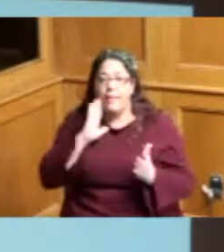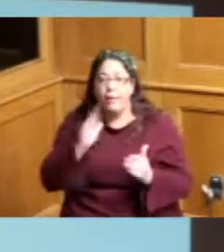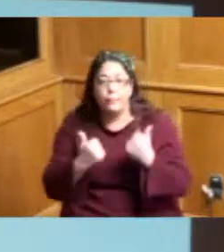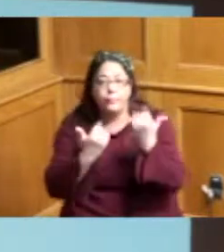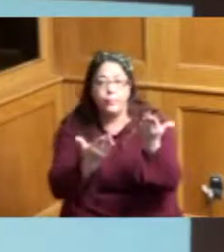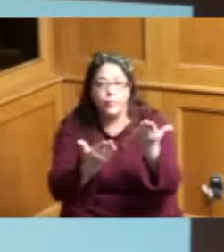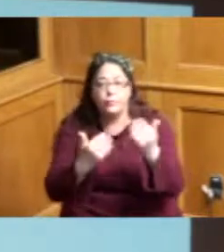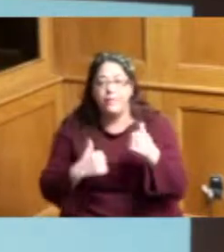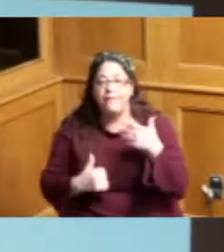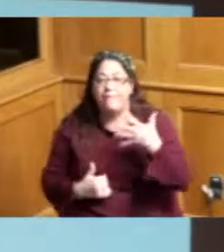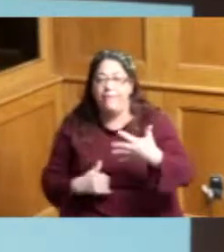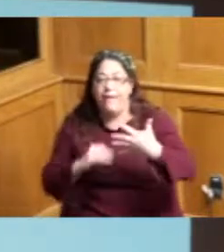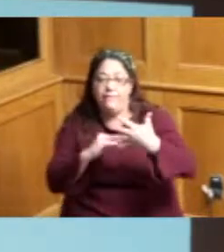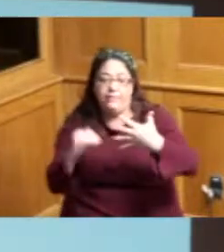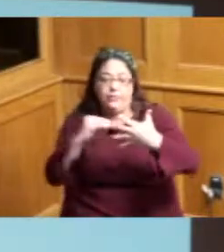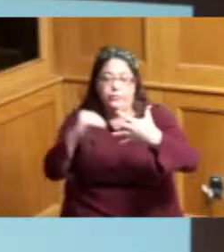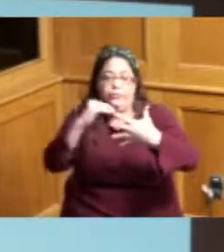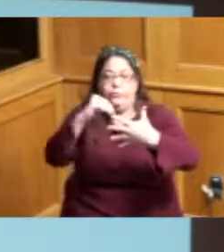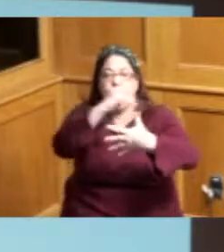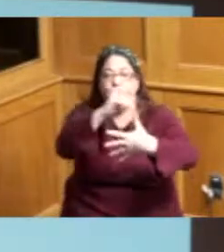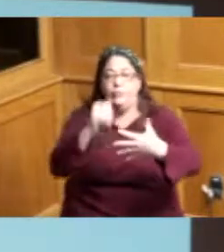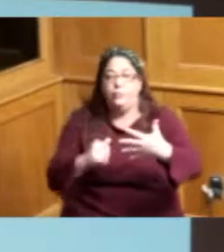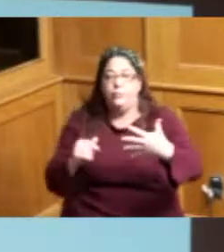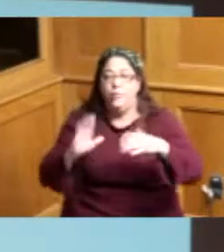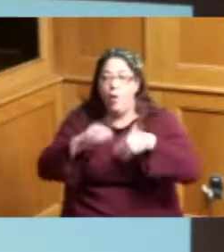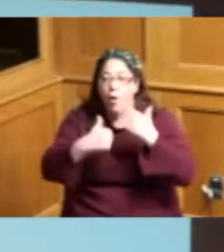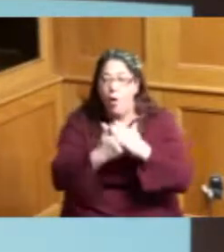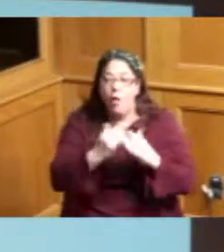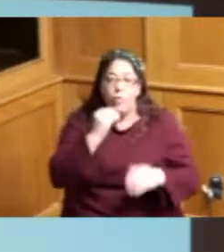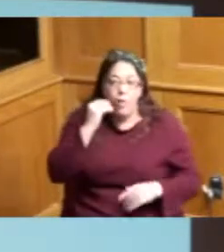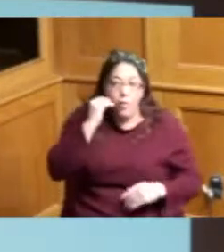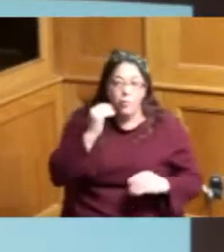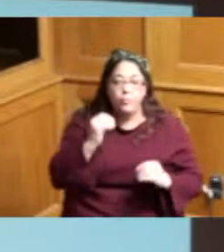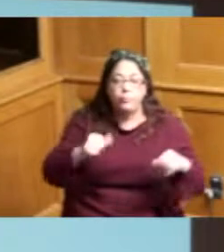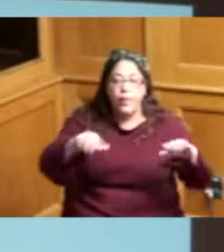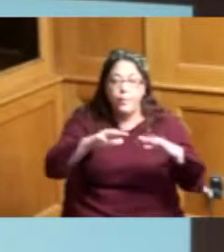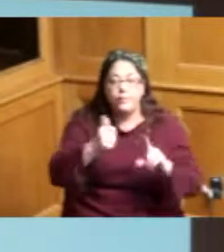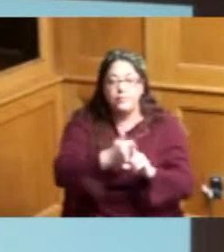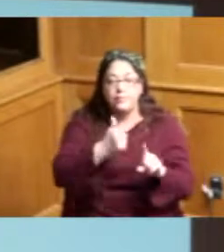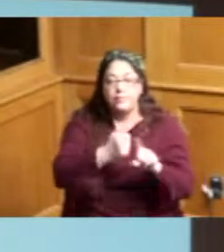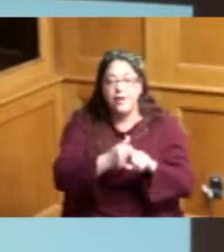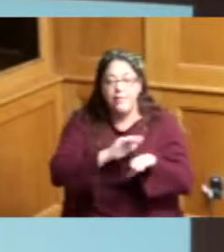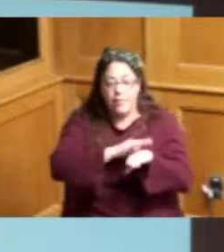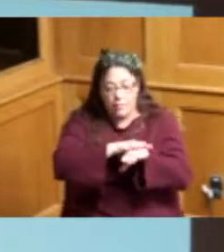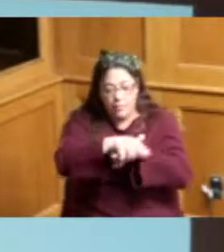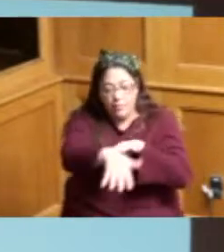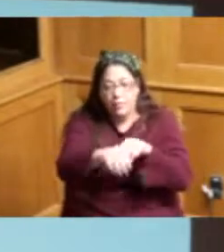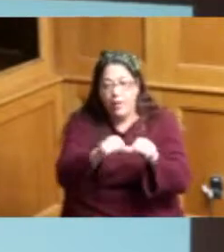tiers so all the residential properties that their impervious area would be individually determined